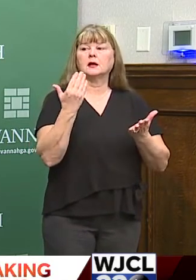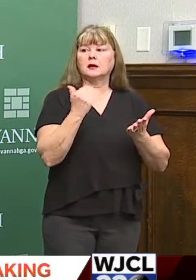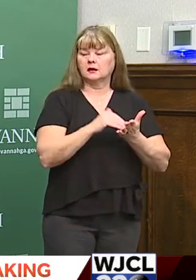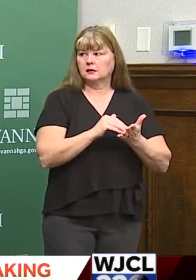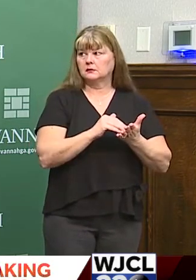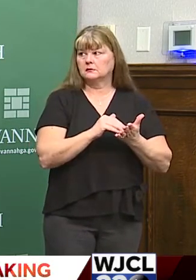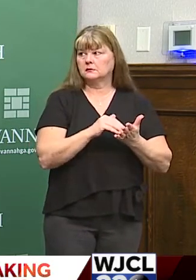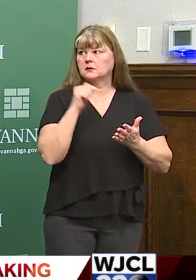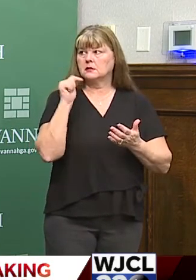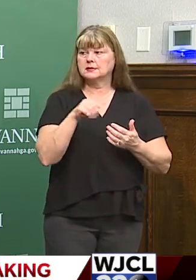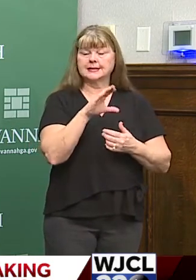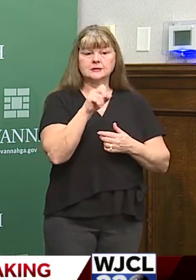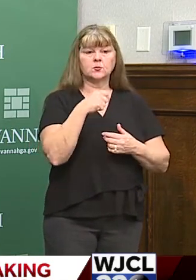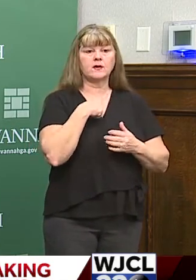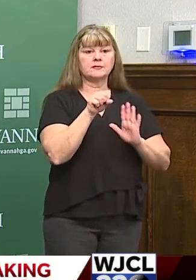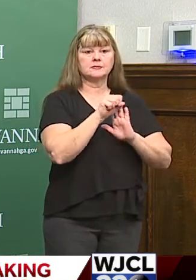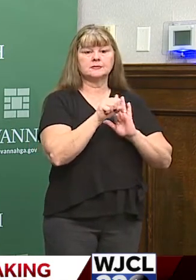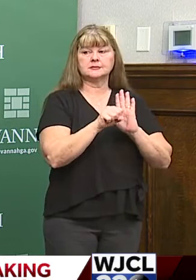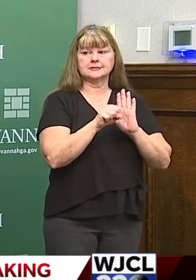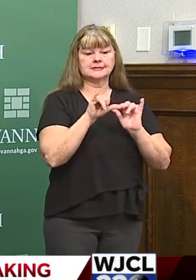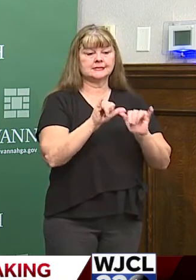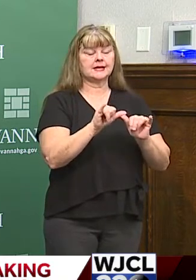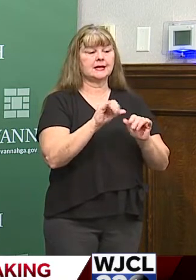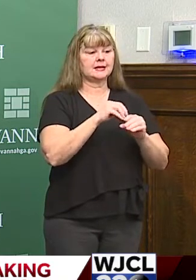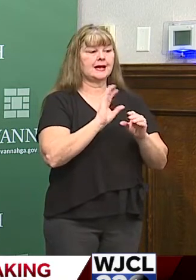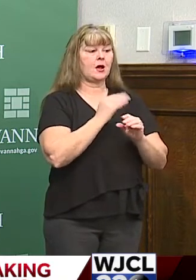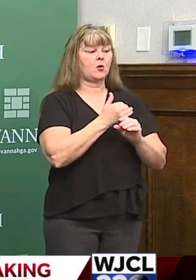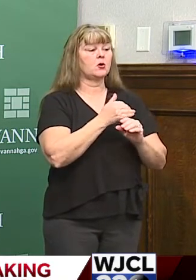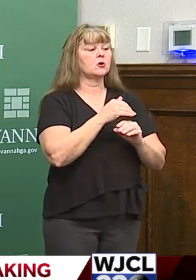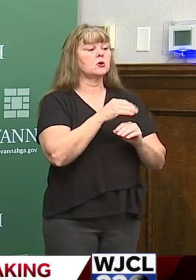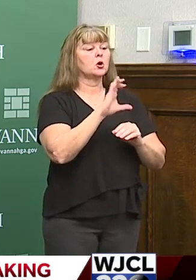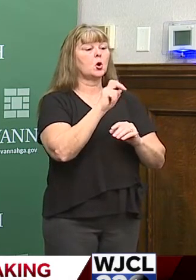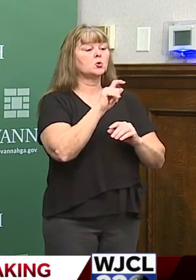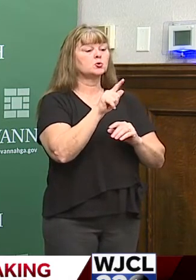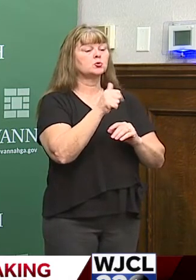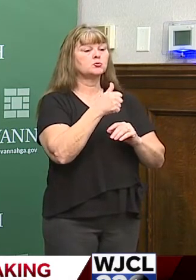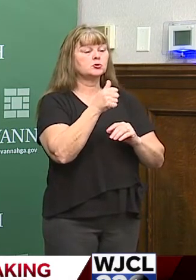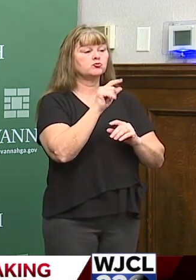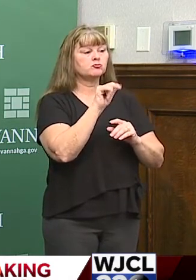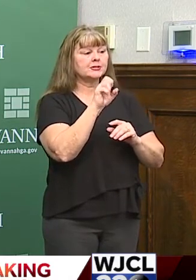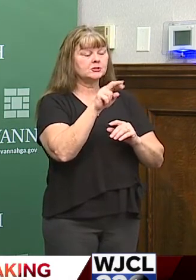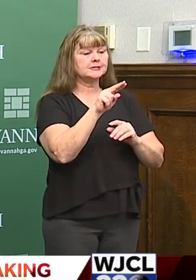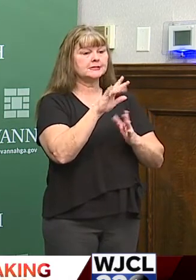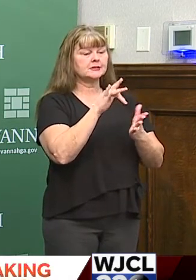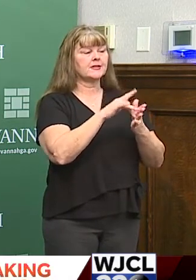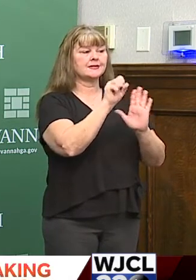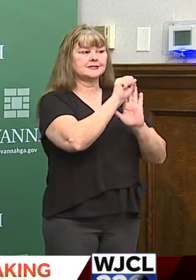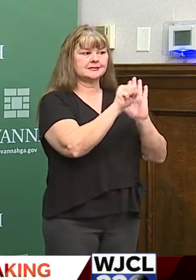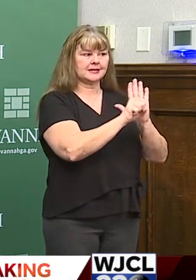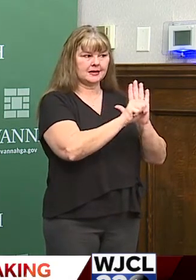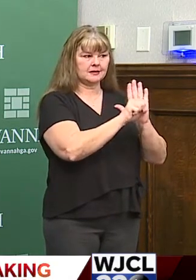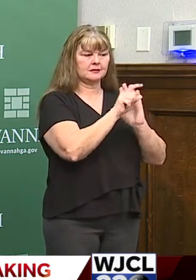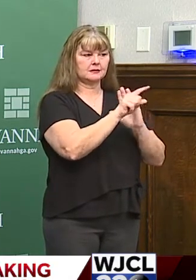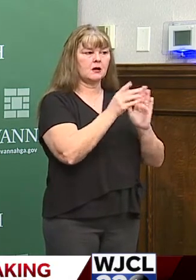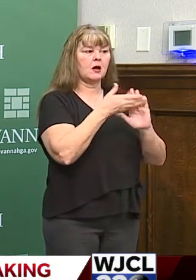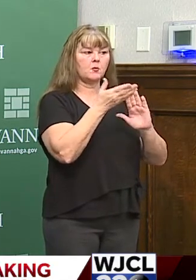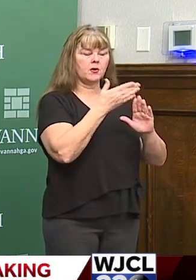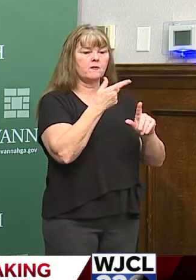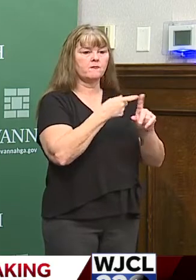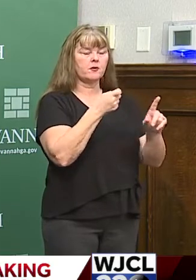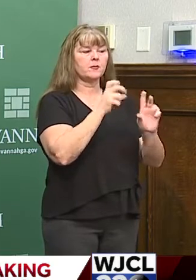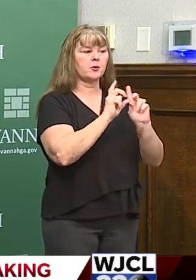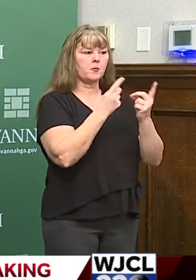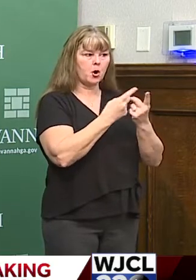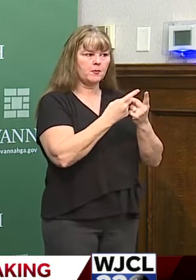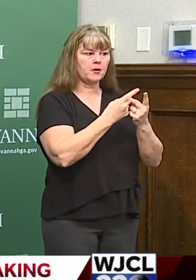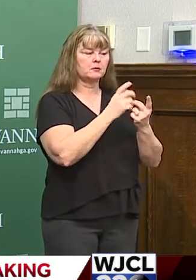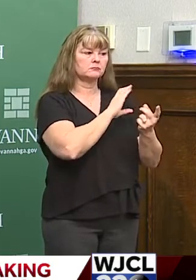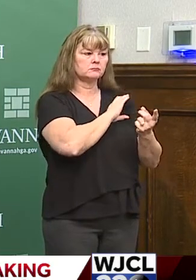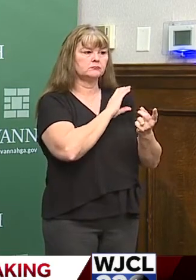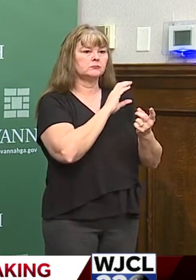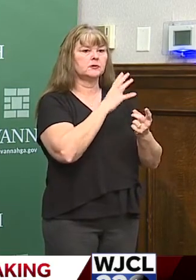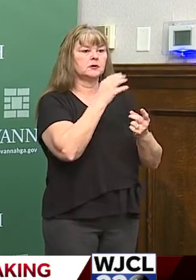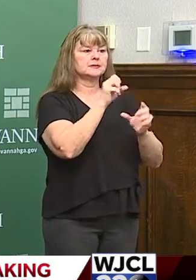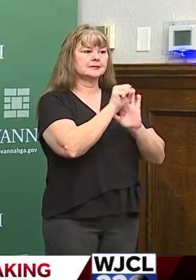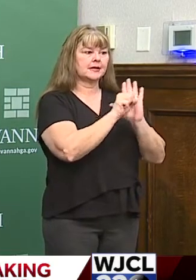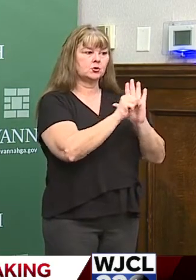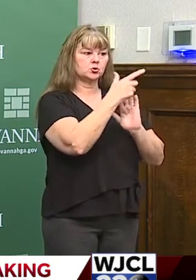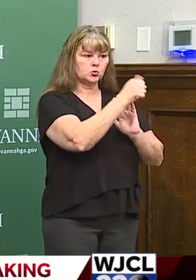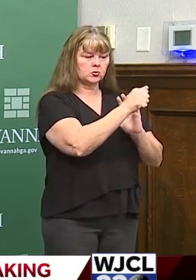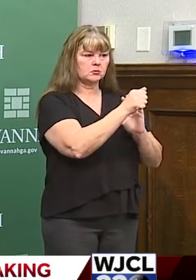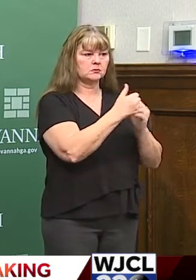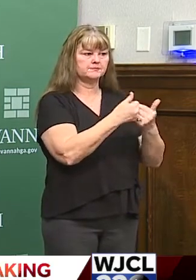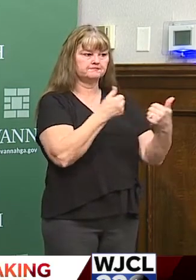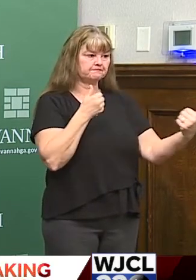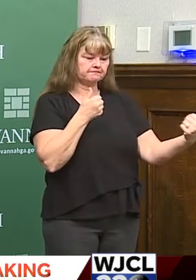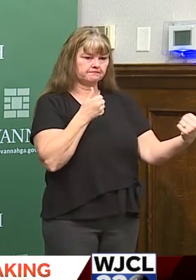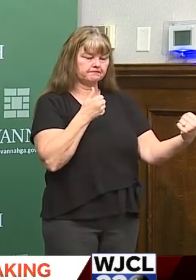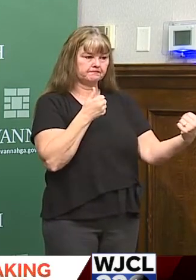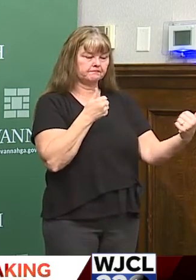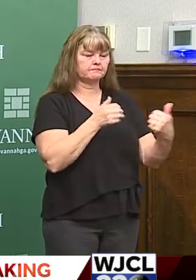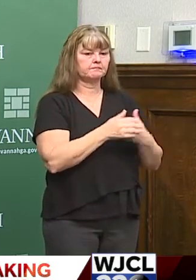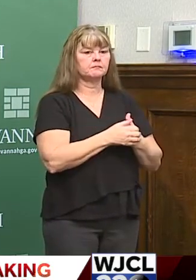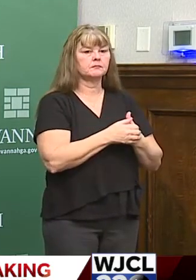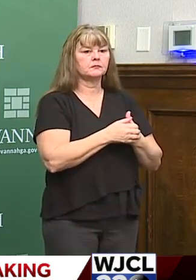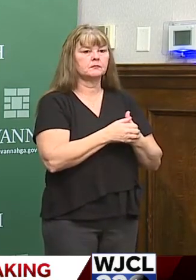I'M HEARING AND AGAIN, YOU KNOW, IN THIS CASE WE HAVE TO STAY IN OUR LANE AND A COASTAL TRANSITIONAL CENTER IS A STATE INSTITUTION AND OPERATED BY THE DEPARTMENT